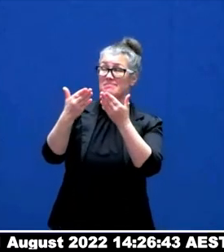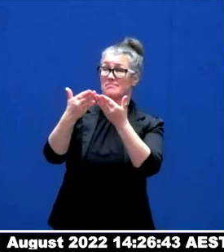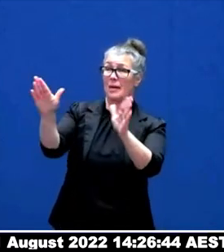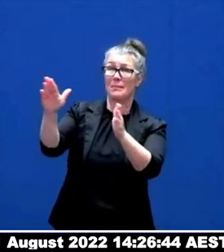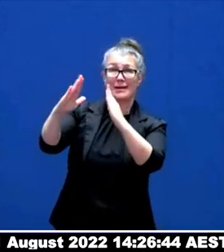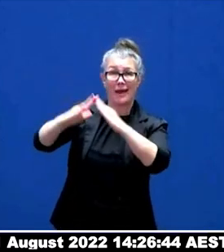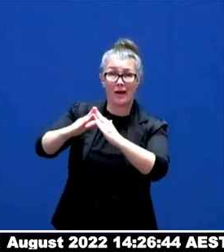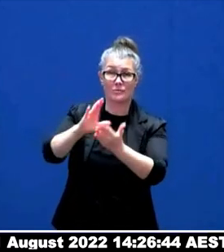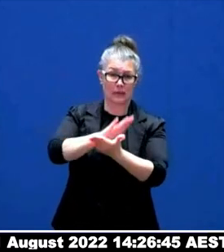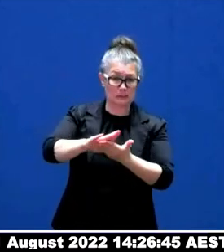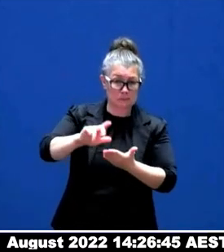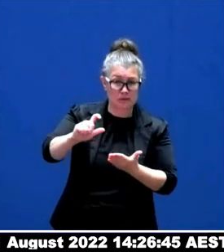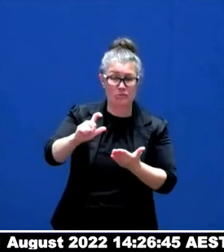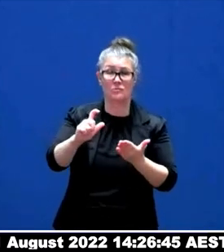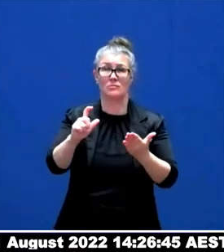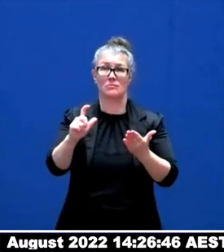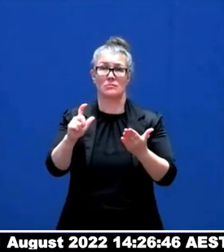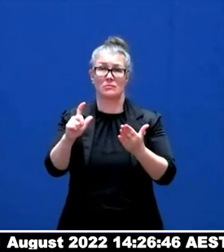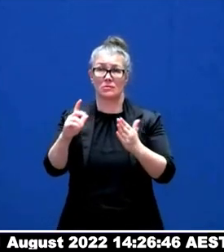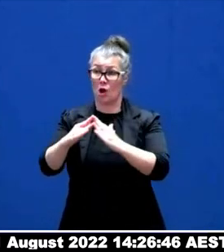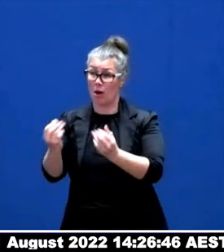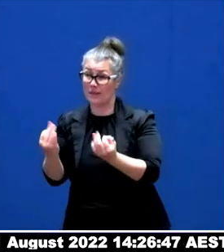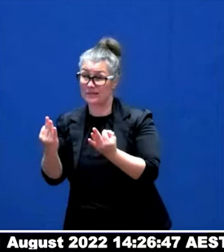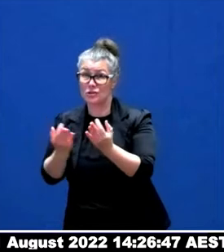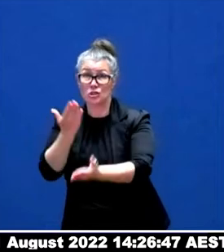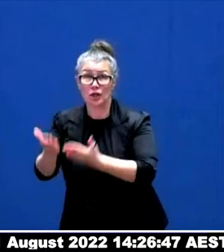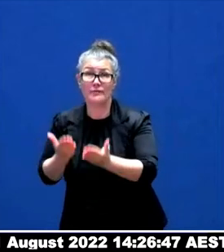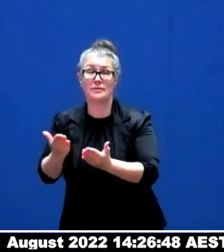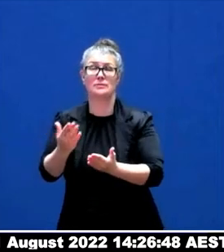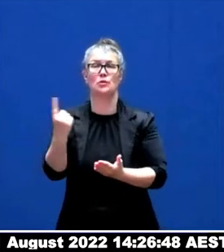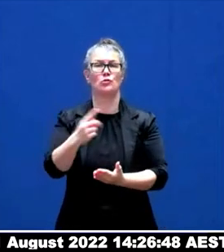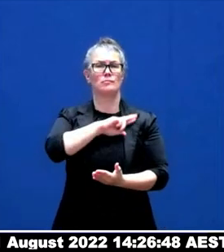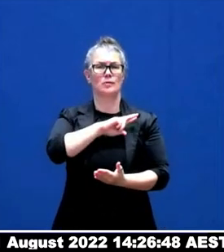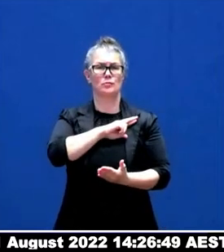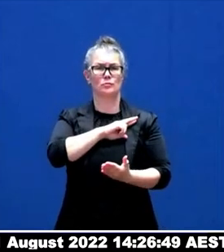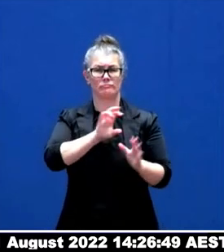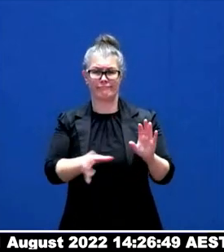homelessness services is the responsibility of states and territories, and the agency is